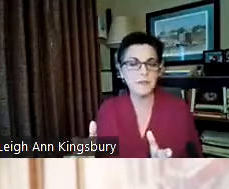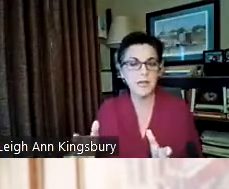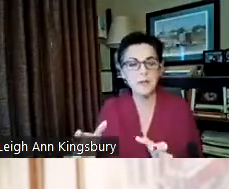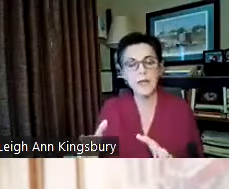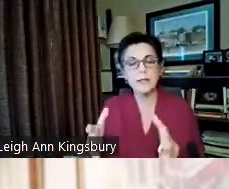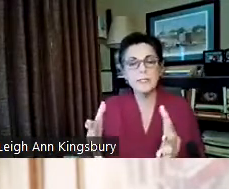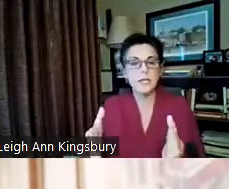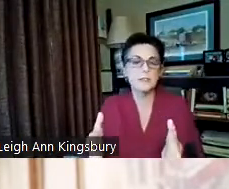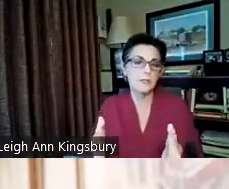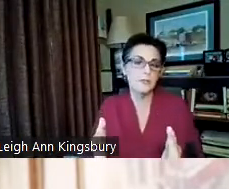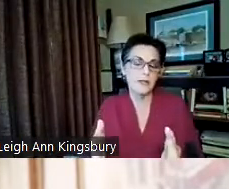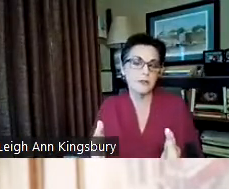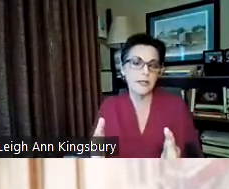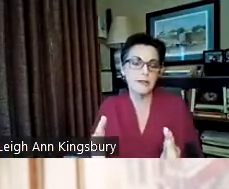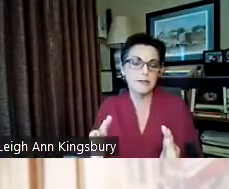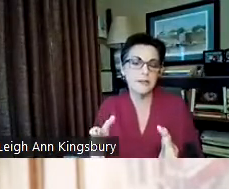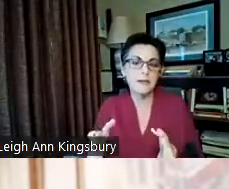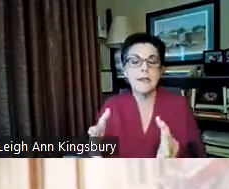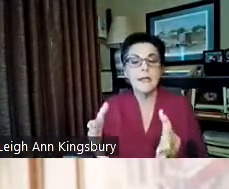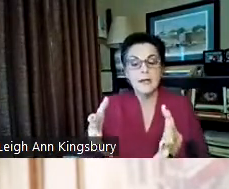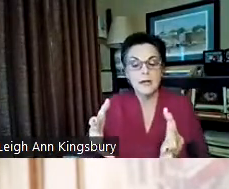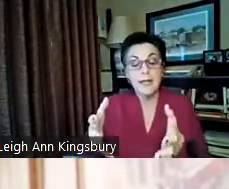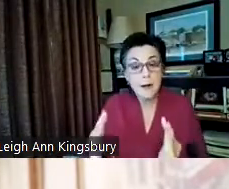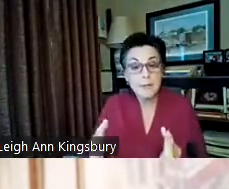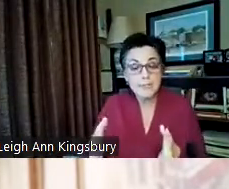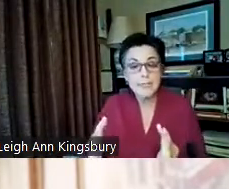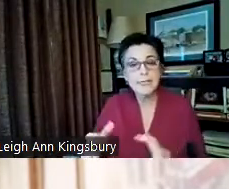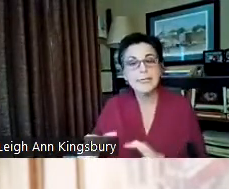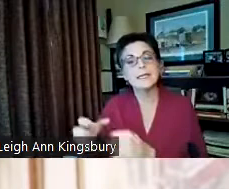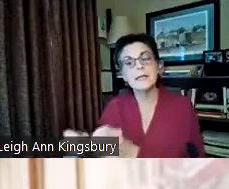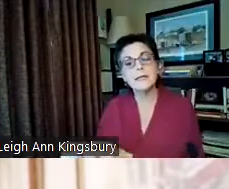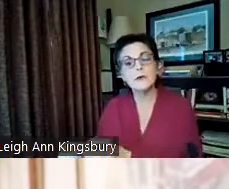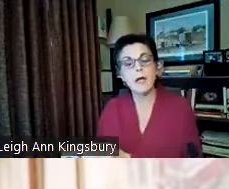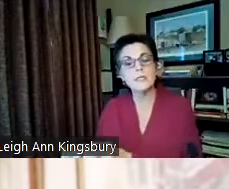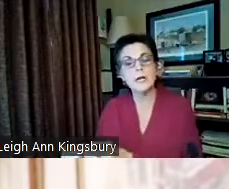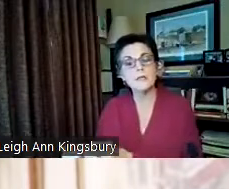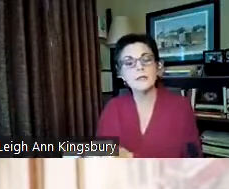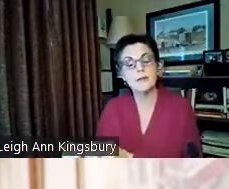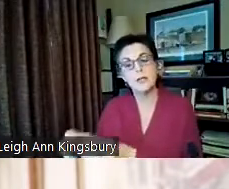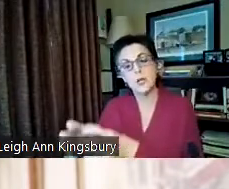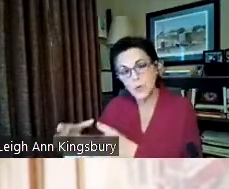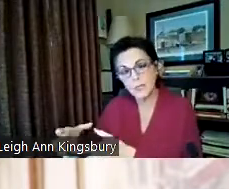time on that I just want you to understand cuz competency is a legal construct, make court